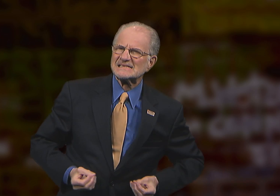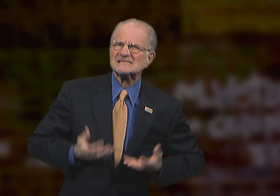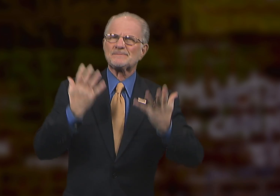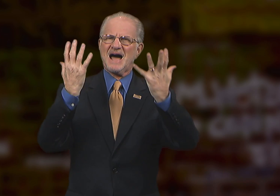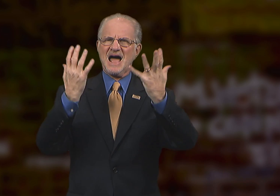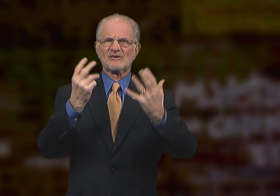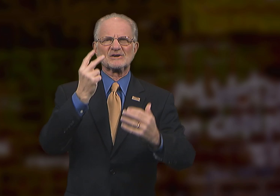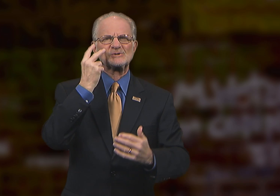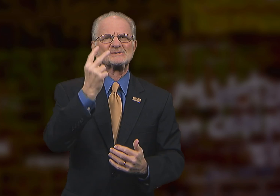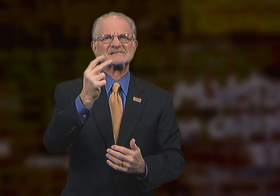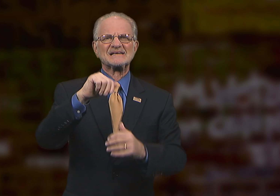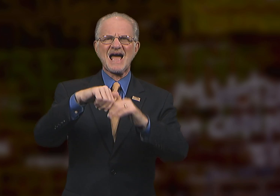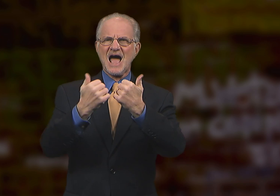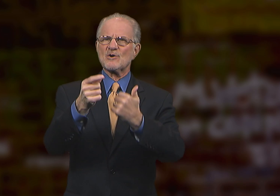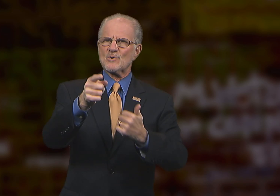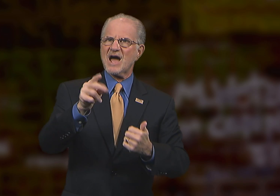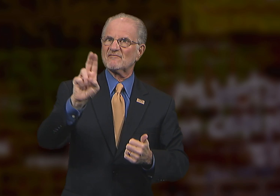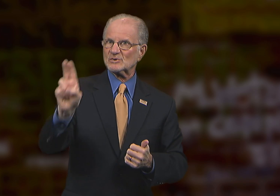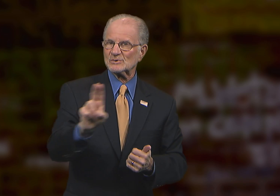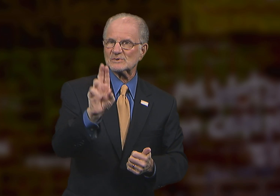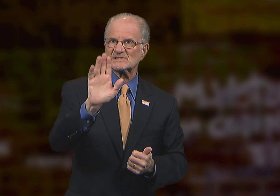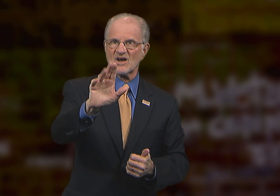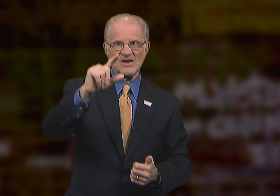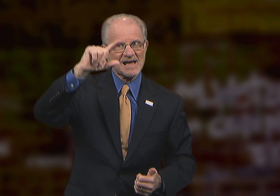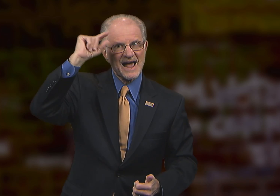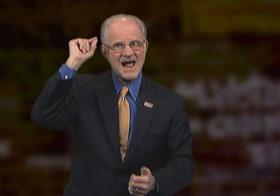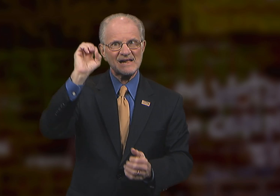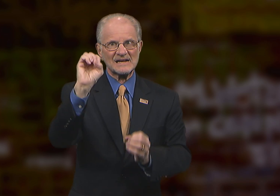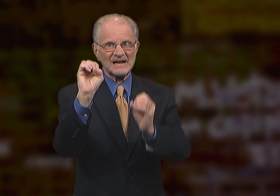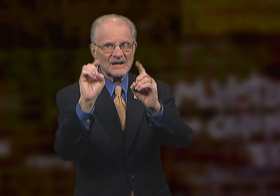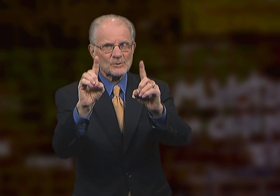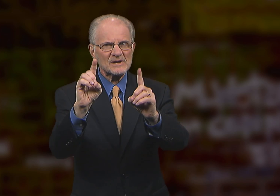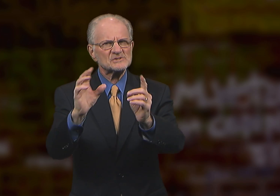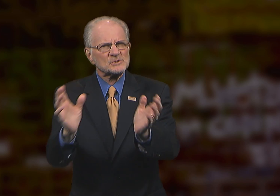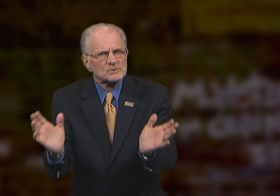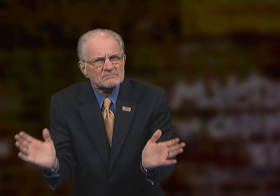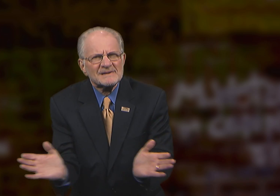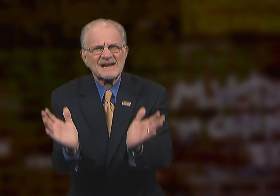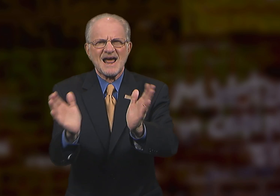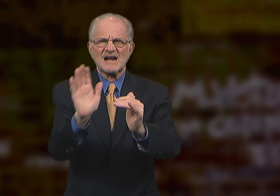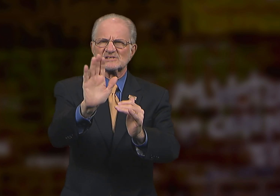It's inspiring to see how you have used your Gallaudet education to enhance your own lives